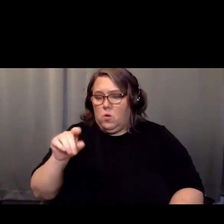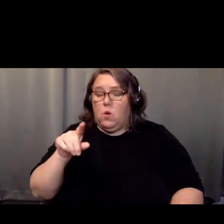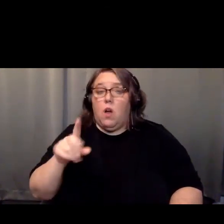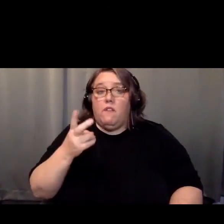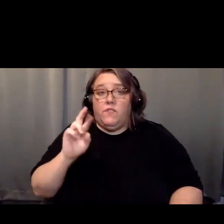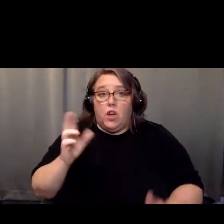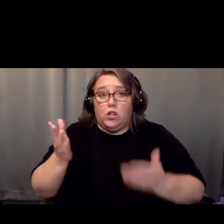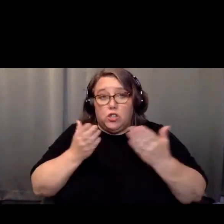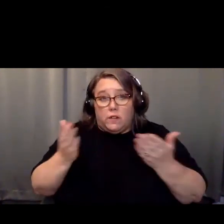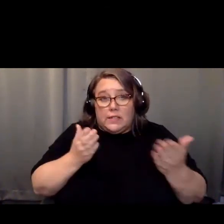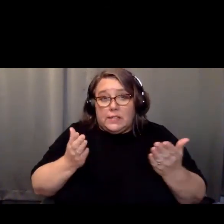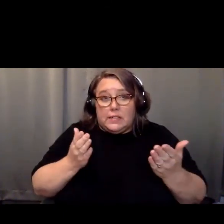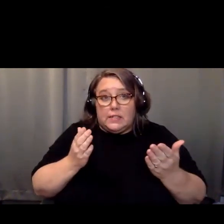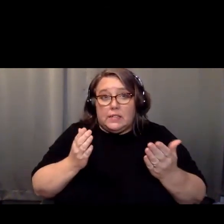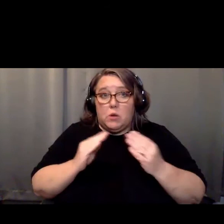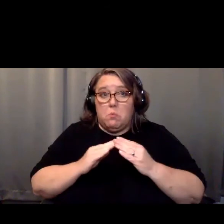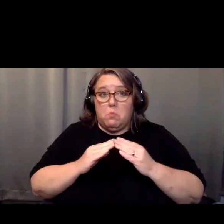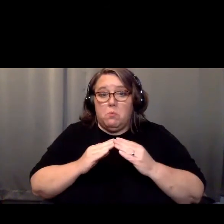be considered more effective than services?